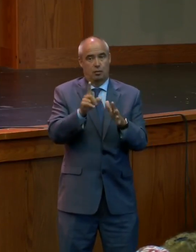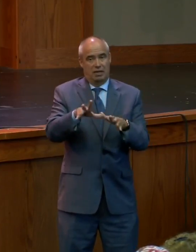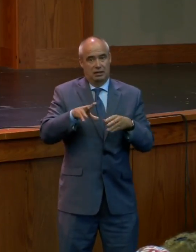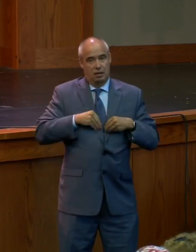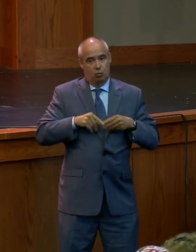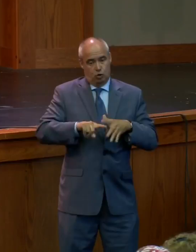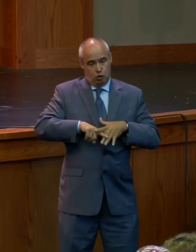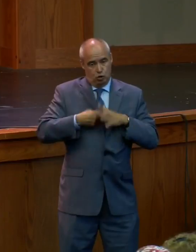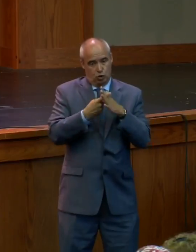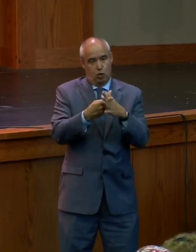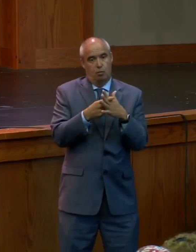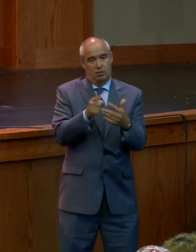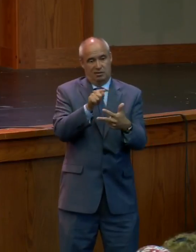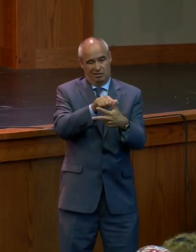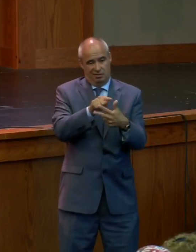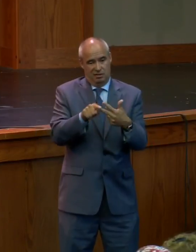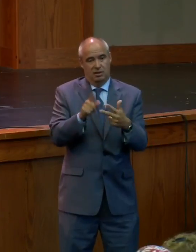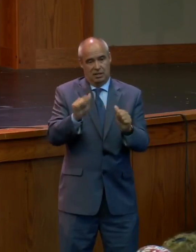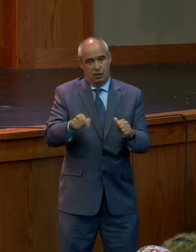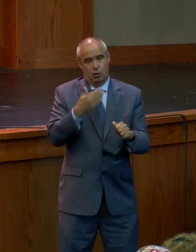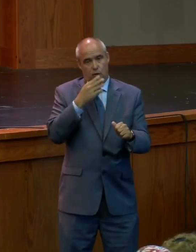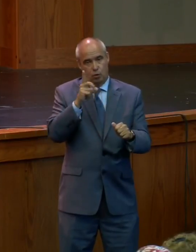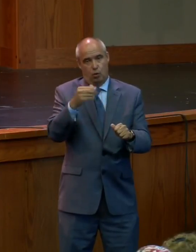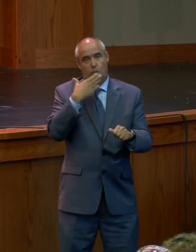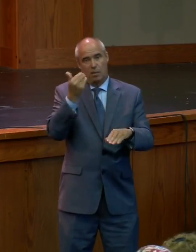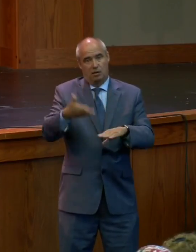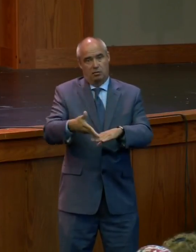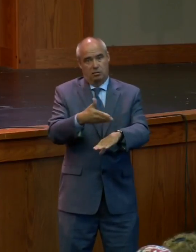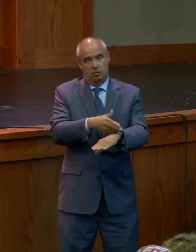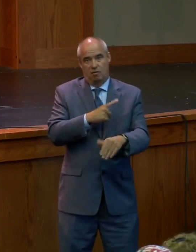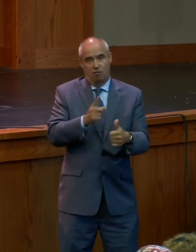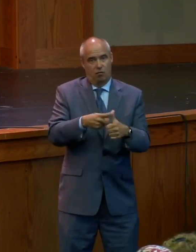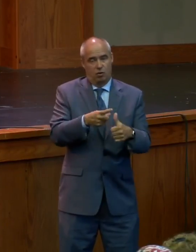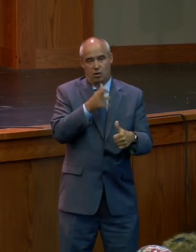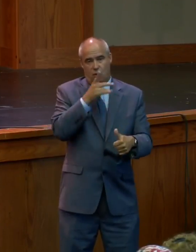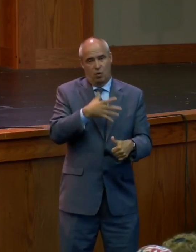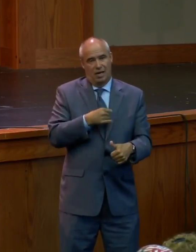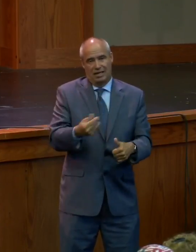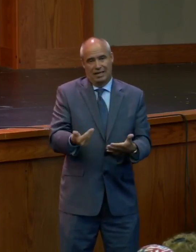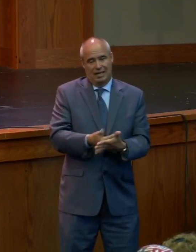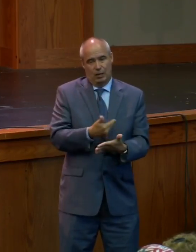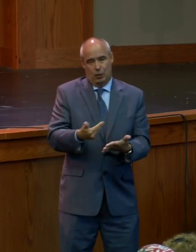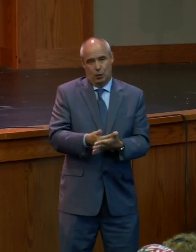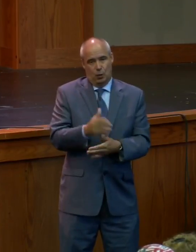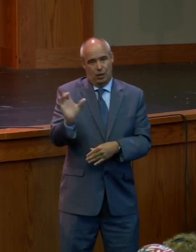ARE A NUMBER OF AREAS WHERE WE CAN DO BETTER. FIRST I DO NOT LIKE THE NAME NEW COLUMBIA. IT SEEMS CLUNKY.